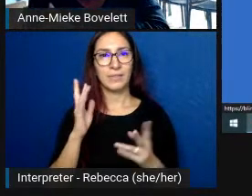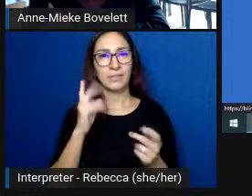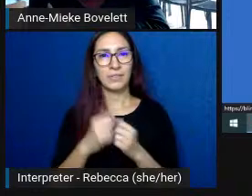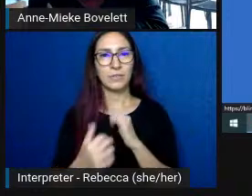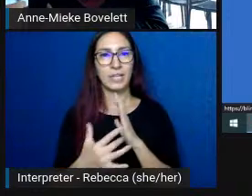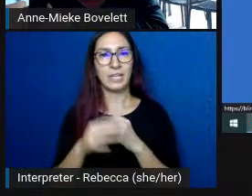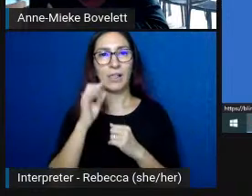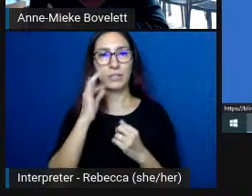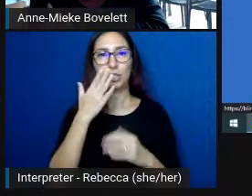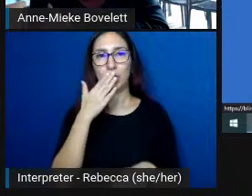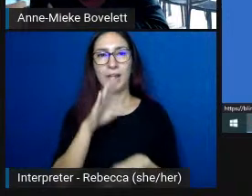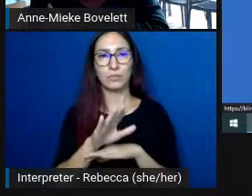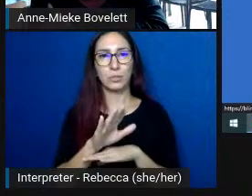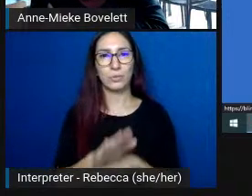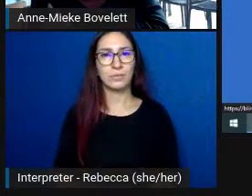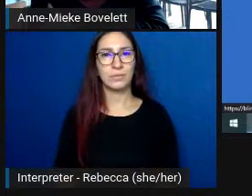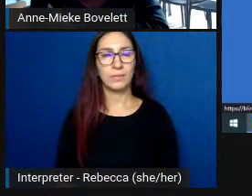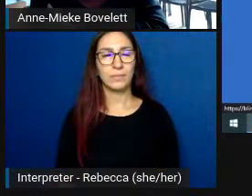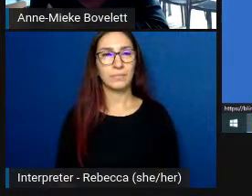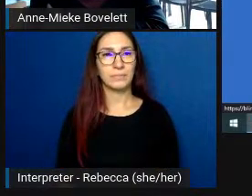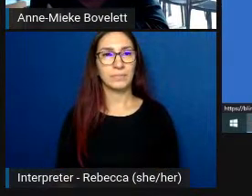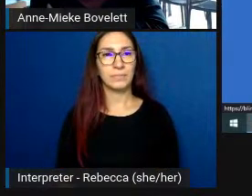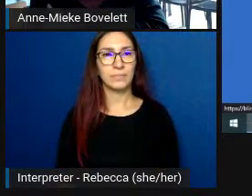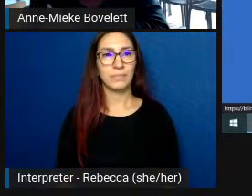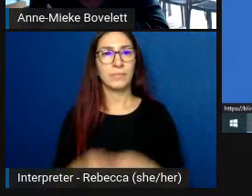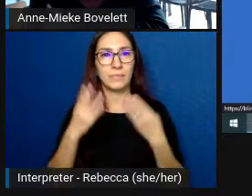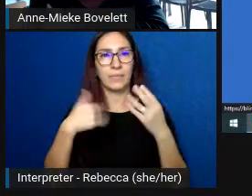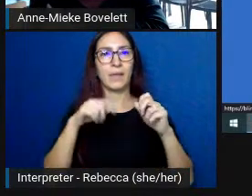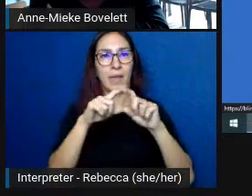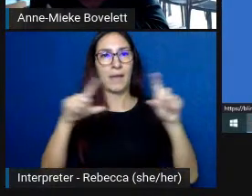Visioning a brighter tomorrow. Good afternoon.